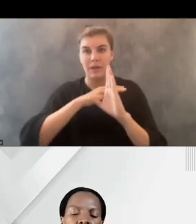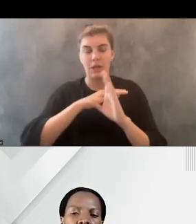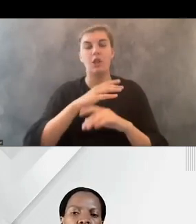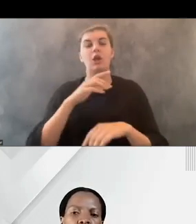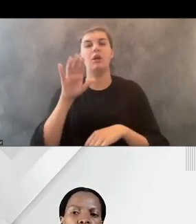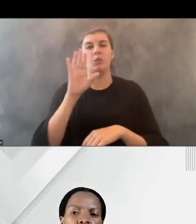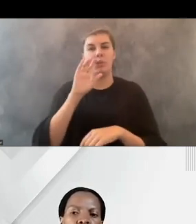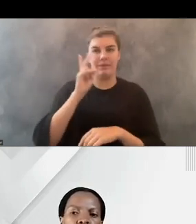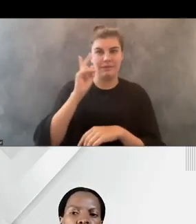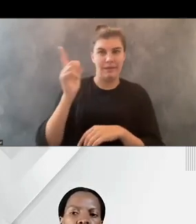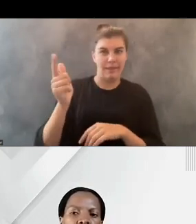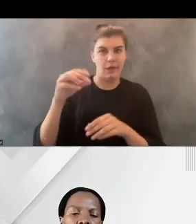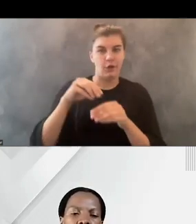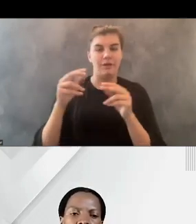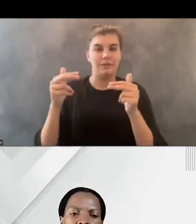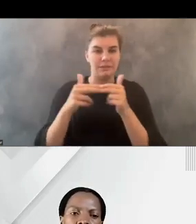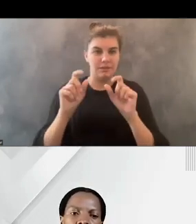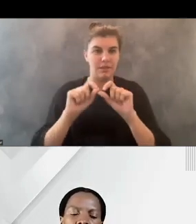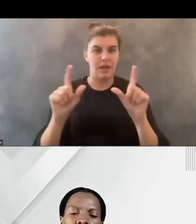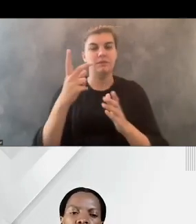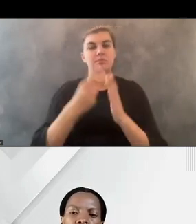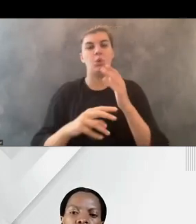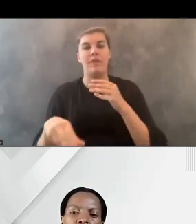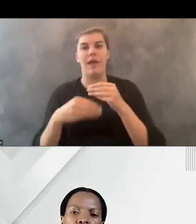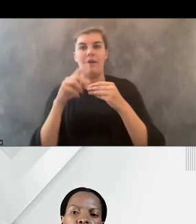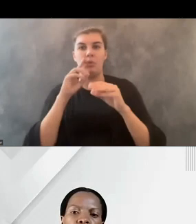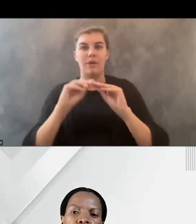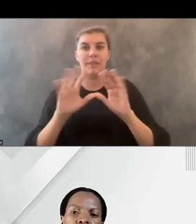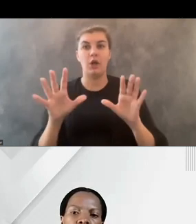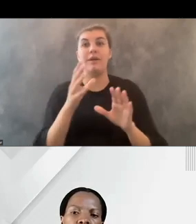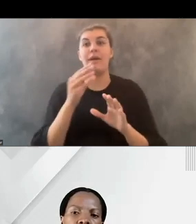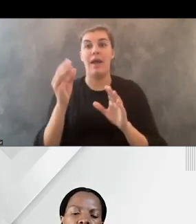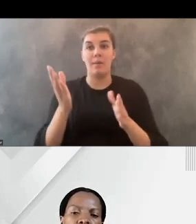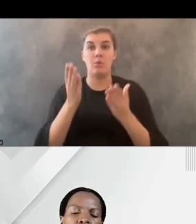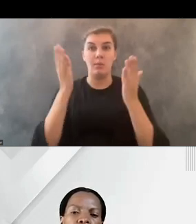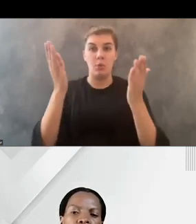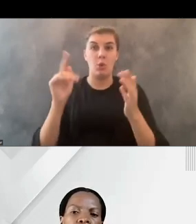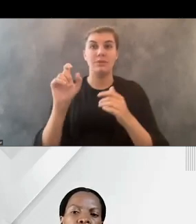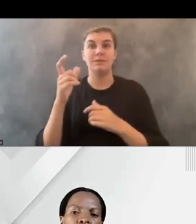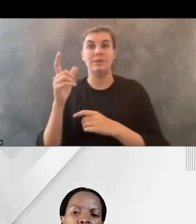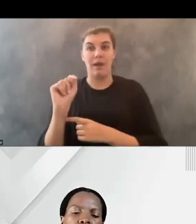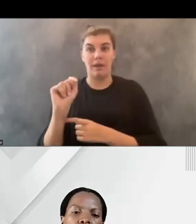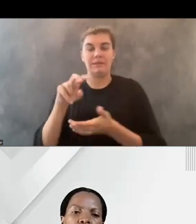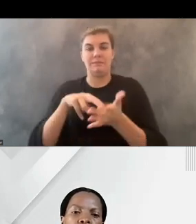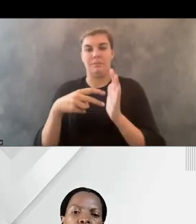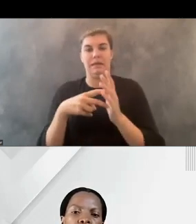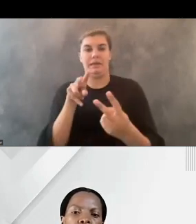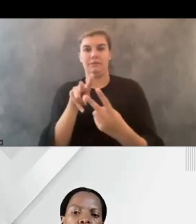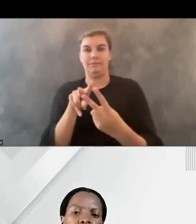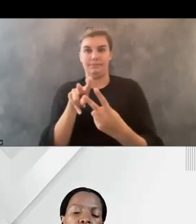couple slides, were both added for clarity. In the proposed text, the meaning of these terms was